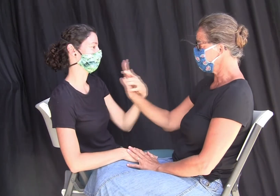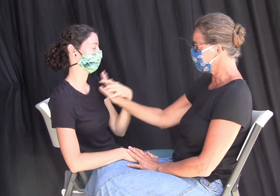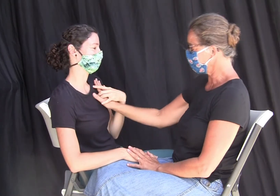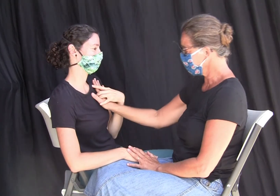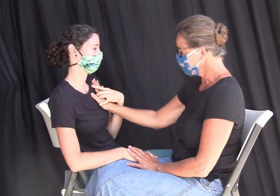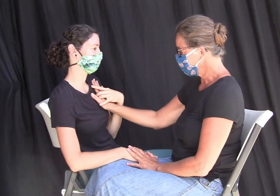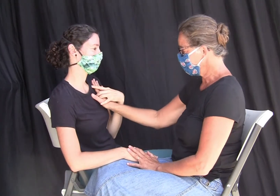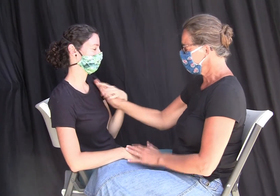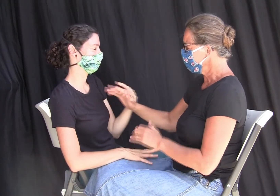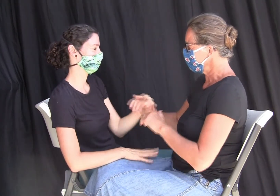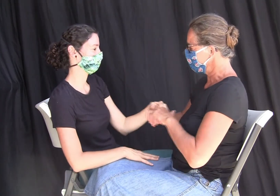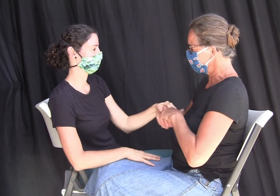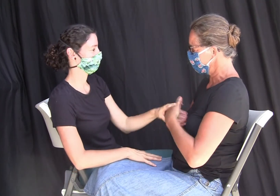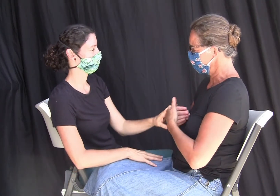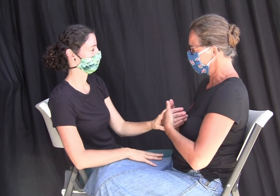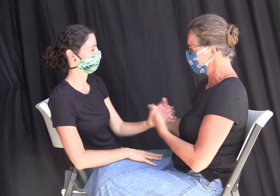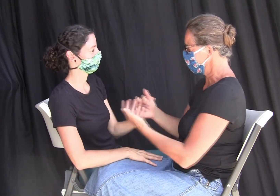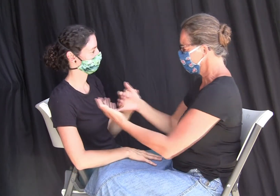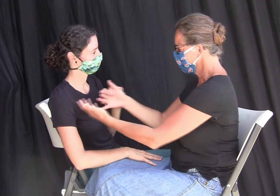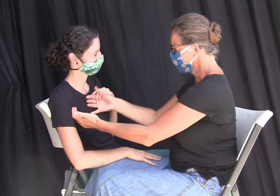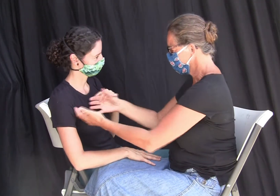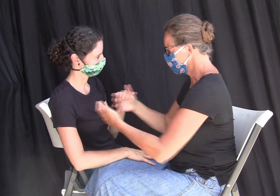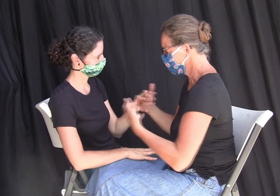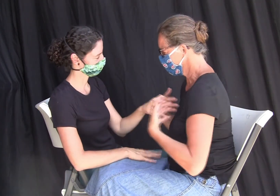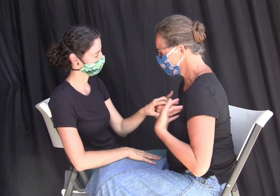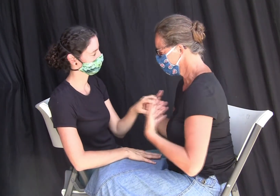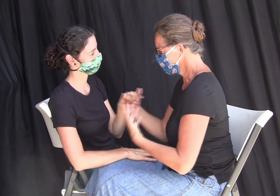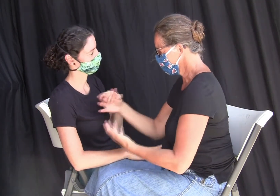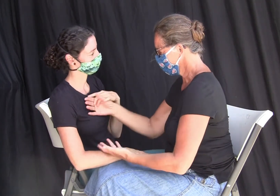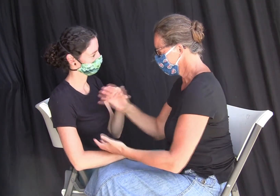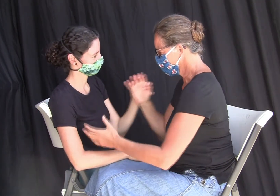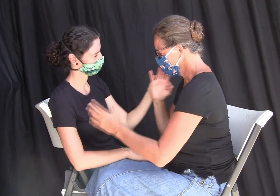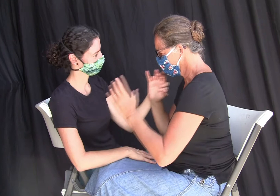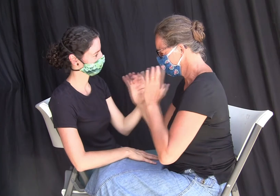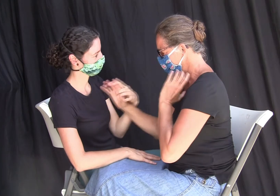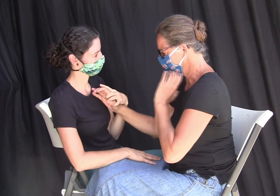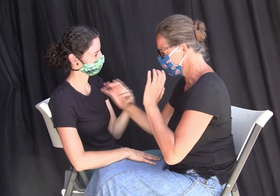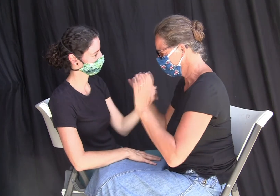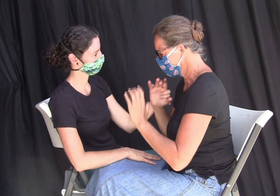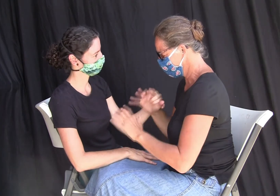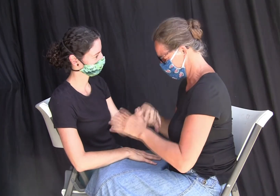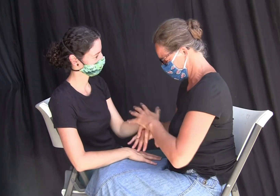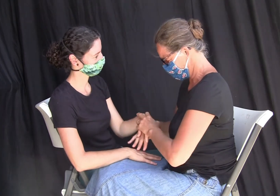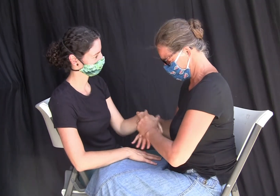[Instructor] This video provides a basic demonstration of how two people communicate in Protactile language.